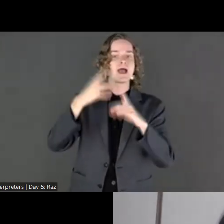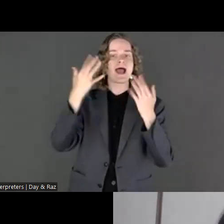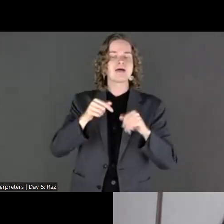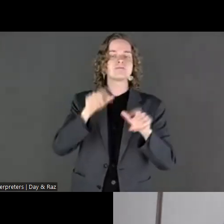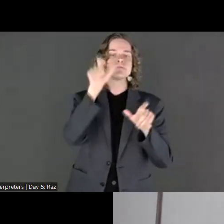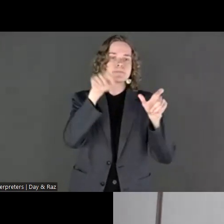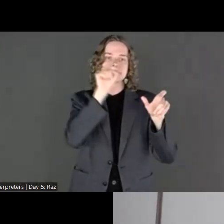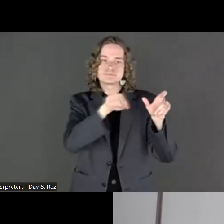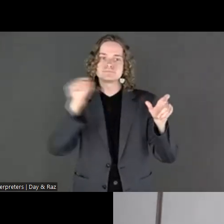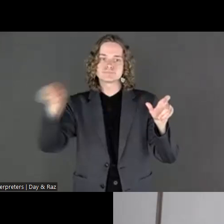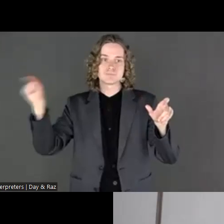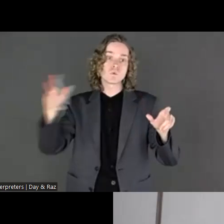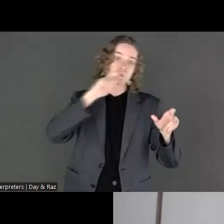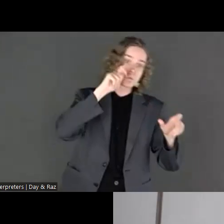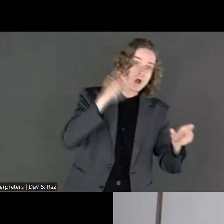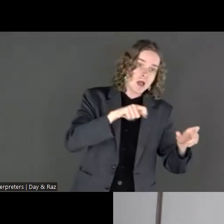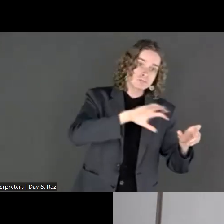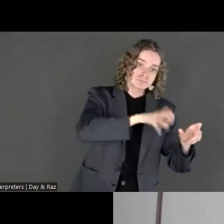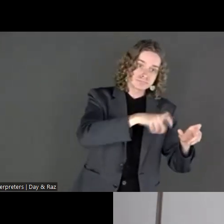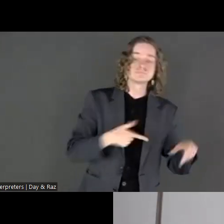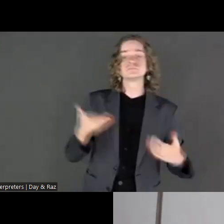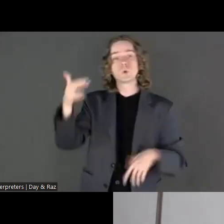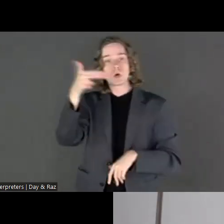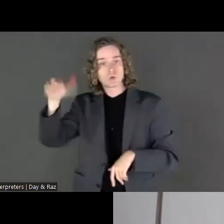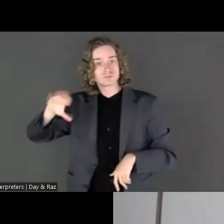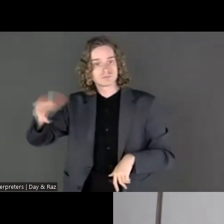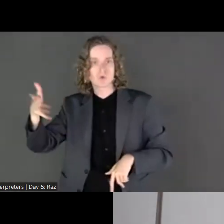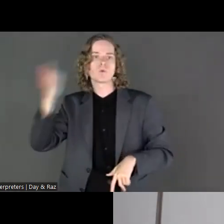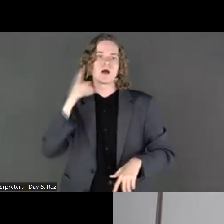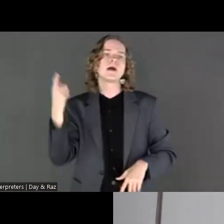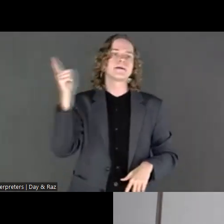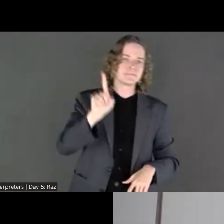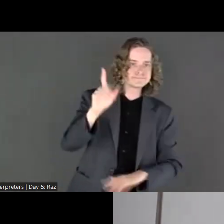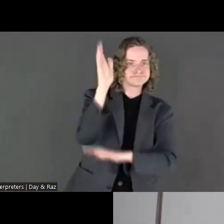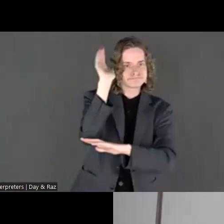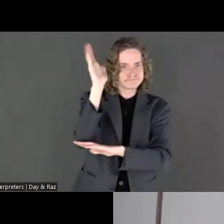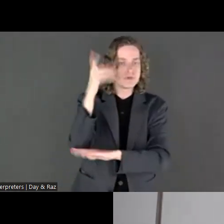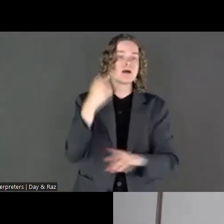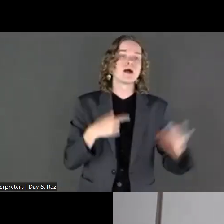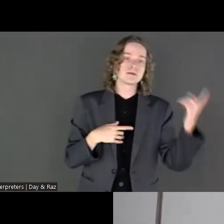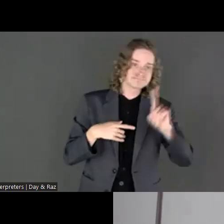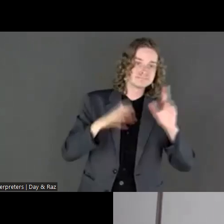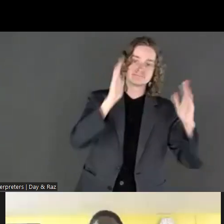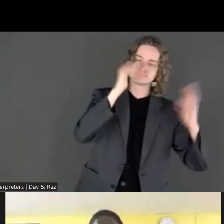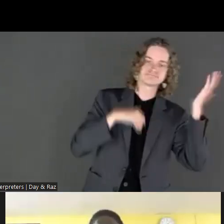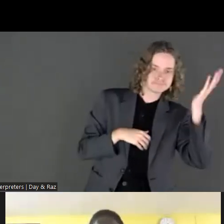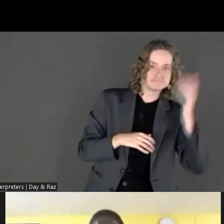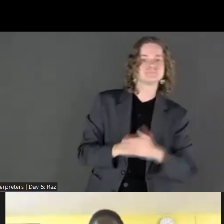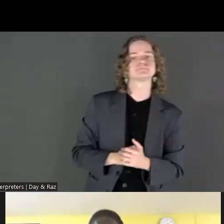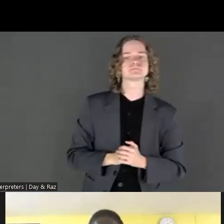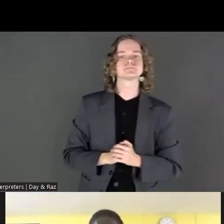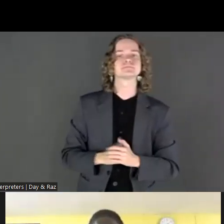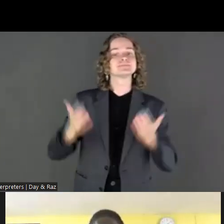Now, in order to start this event, I will pass the floor to parent Johannes from USA ID and